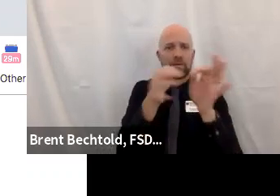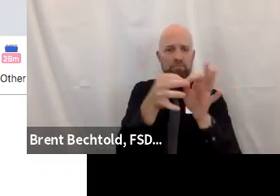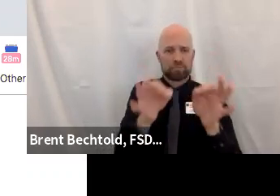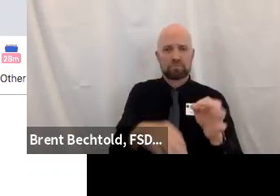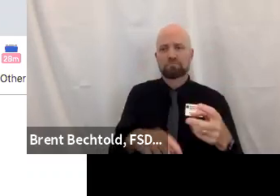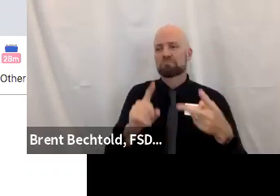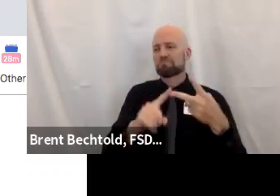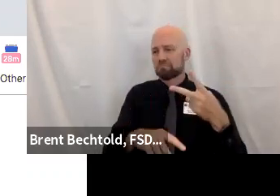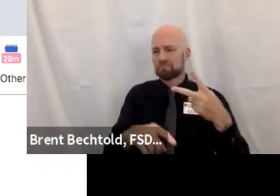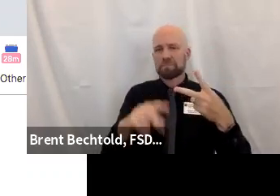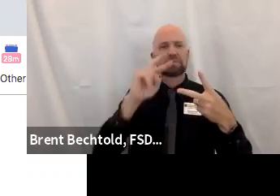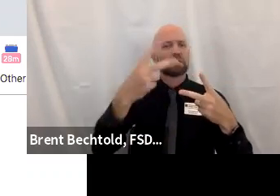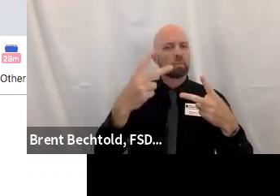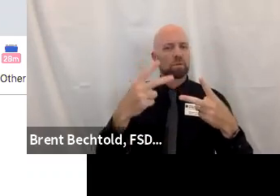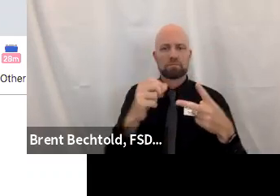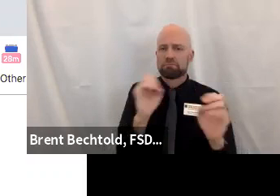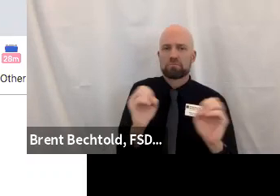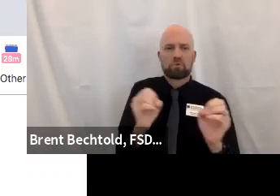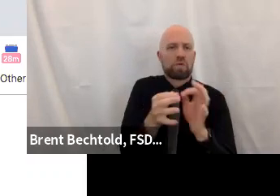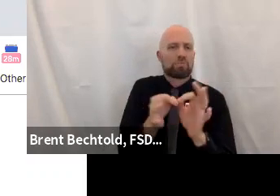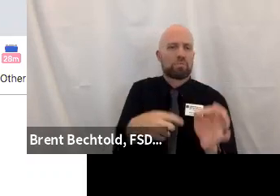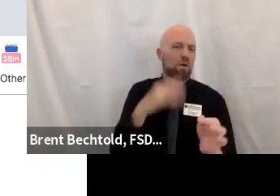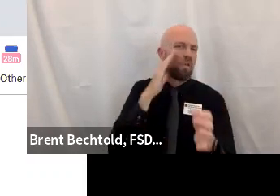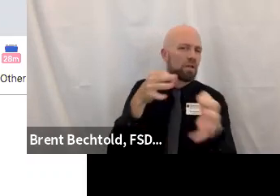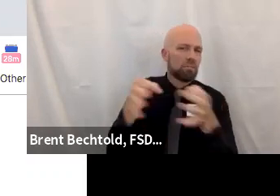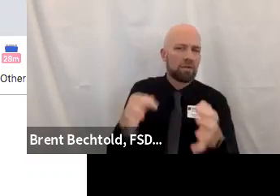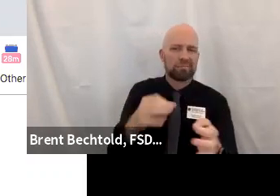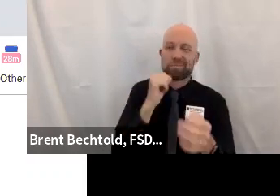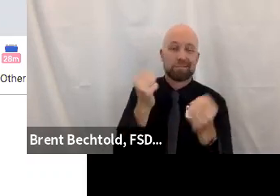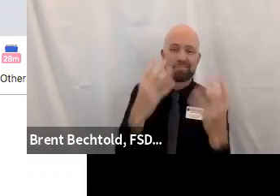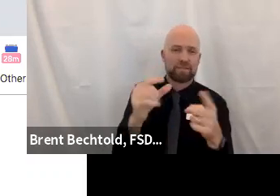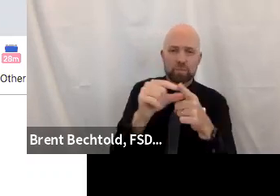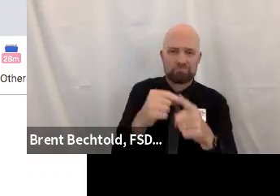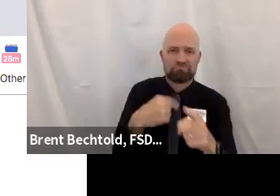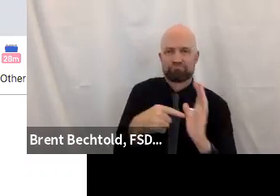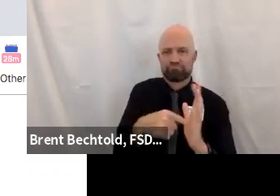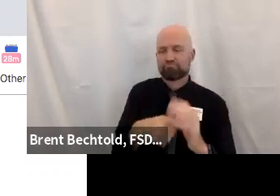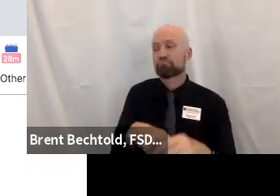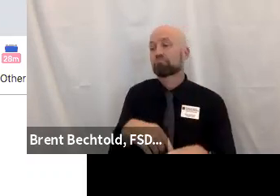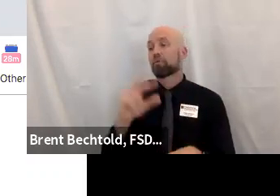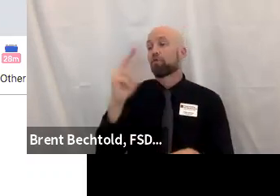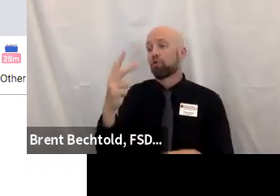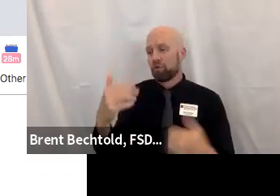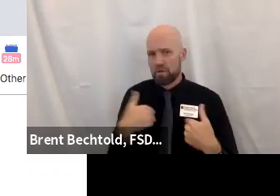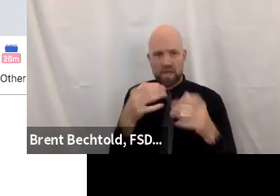First we have the caption with it. The second one has no caption. I will explain that for you. It doesn't have any words.